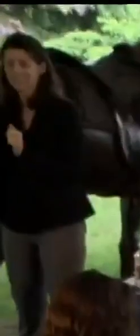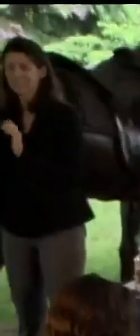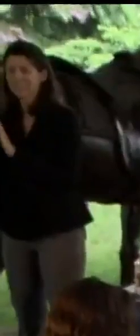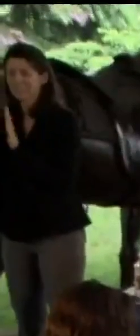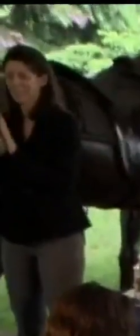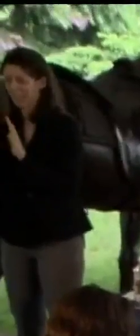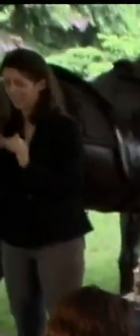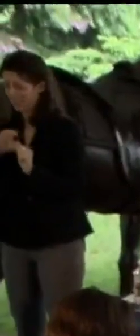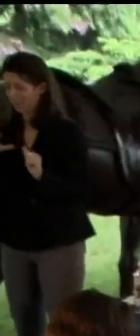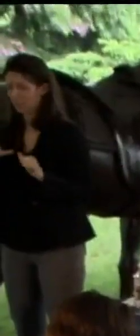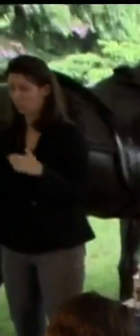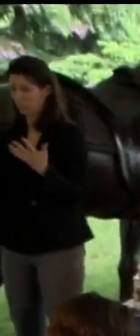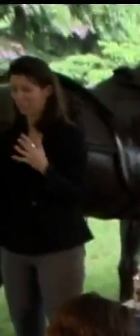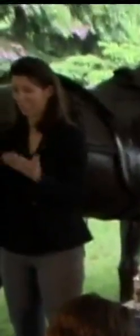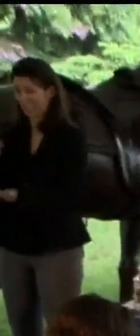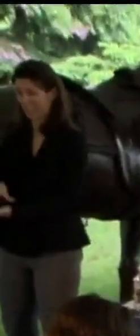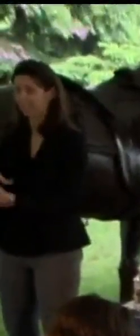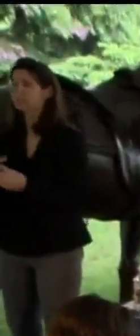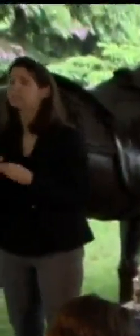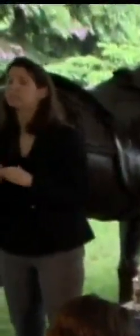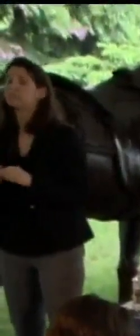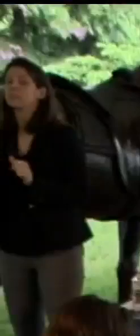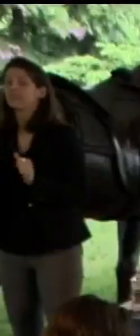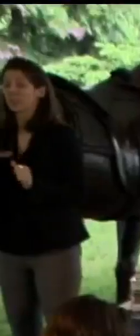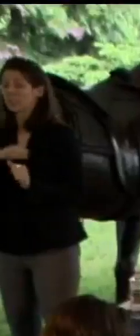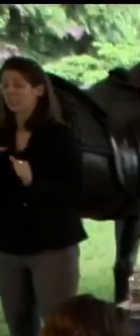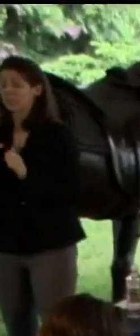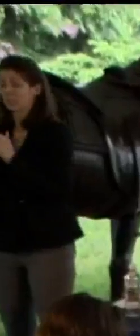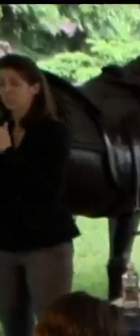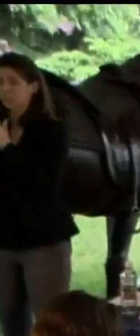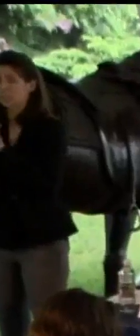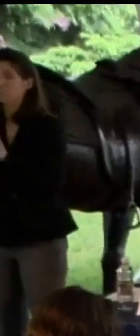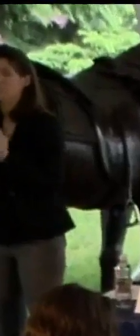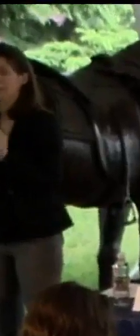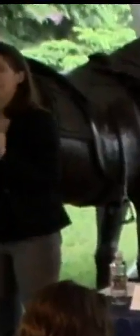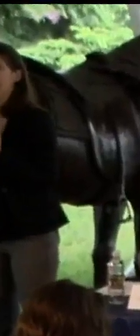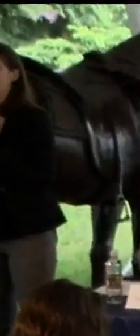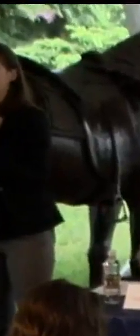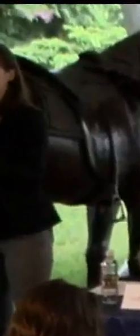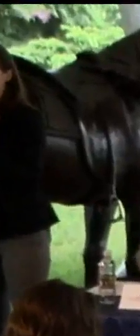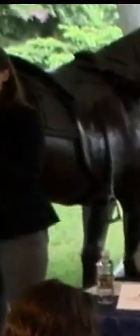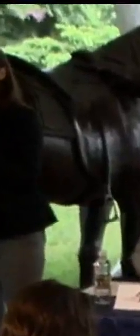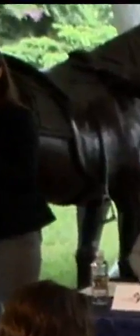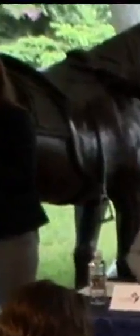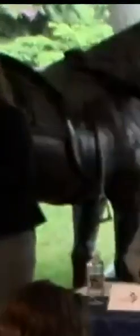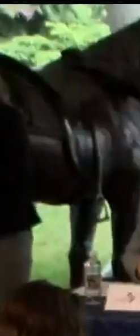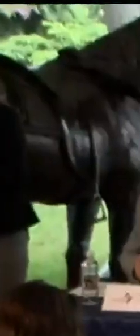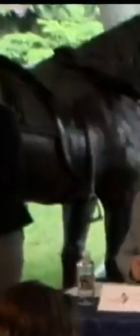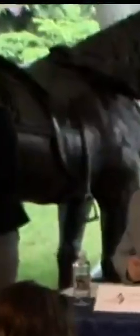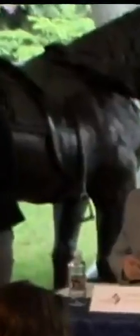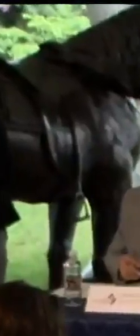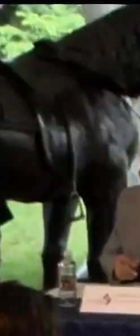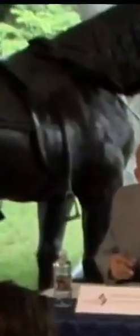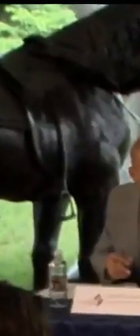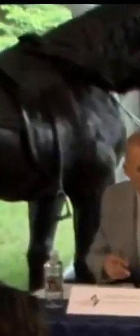COLUMBIA STATE COMMISSION, AND I EXPLAINED THEN JUST WHAT THE NEW